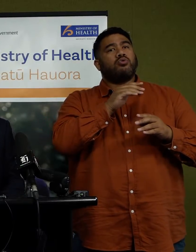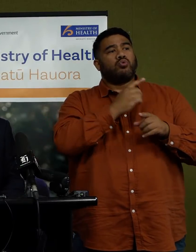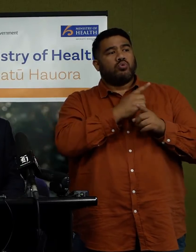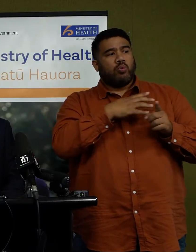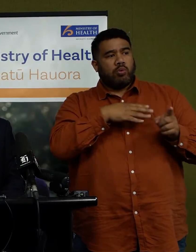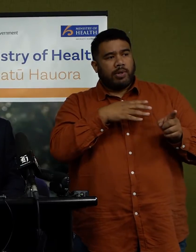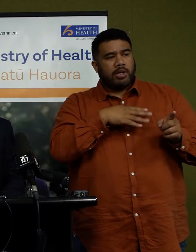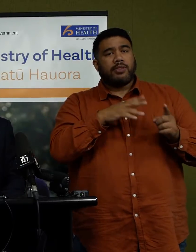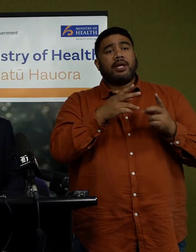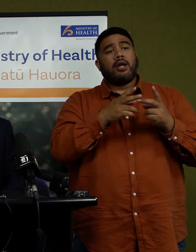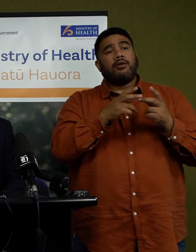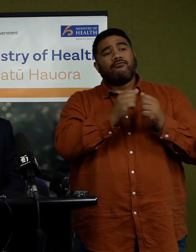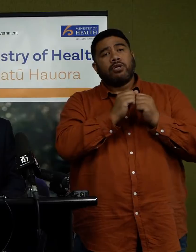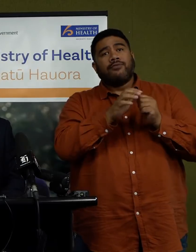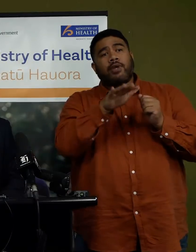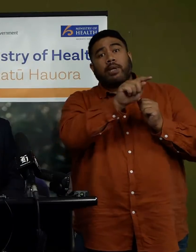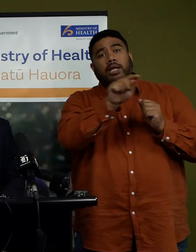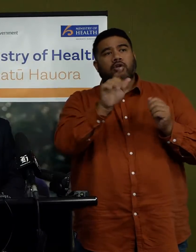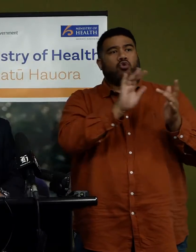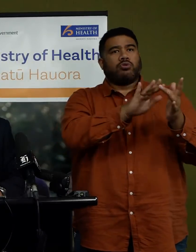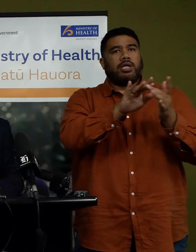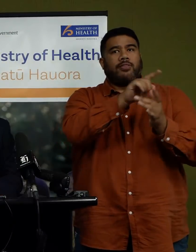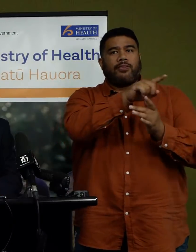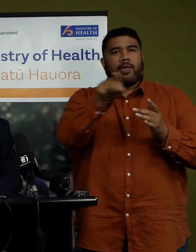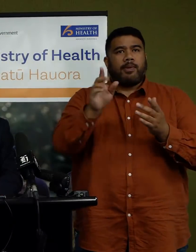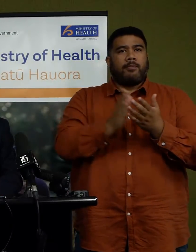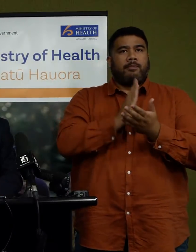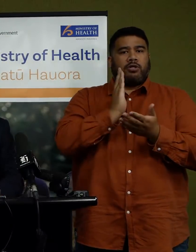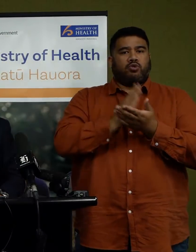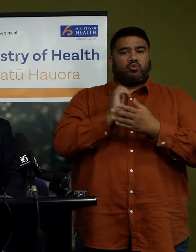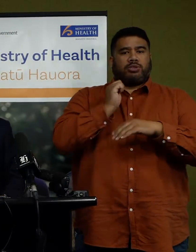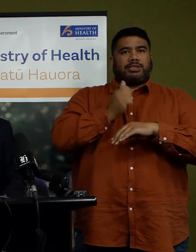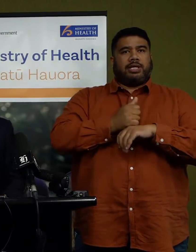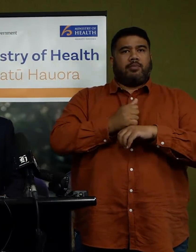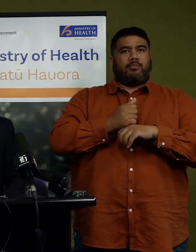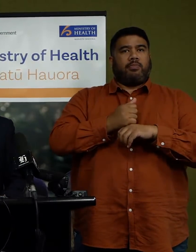to ensure appropriate protection measures are in place.